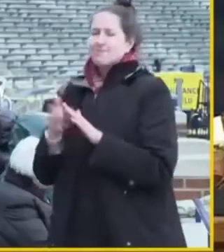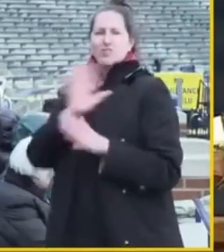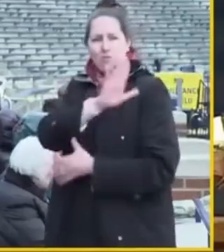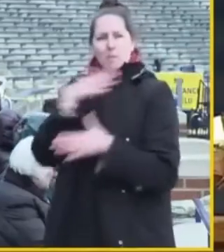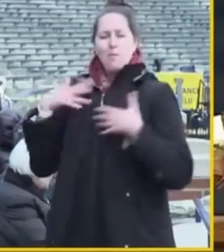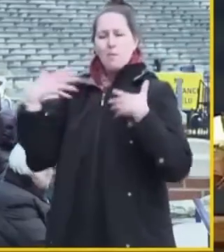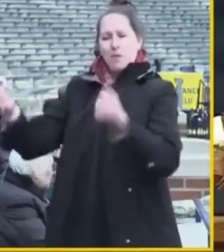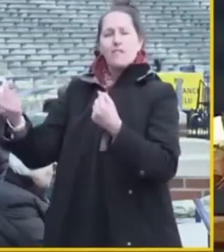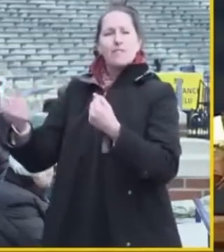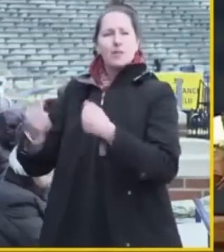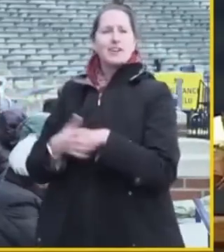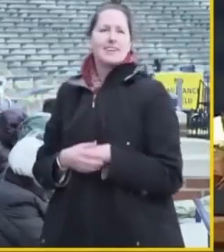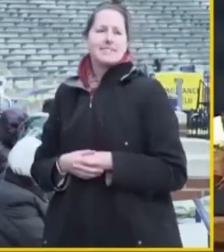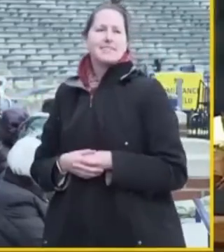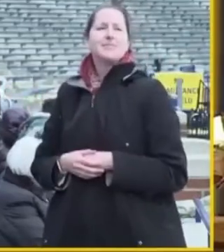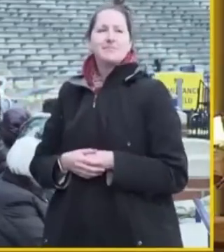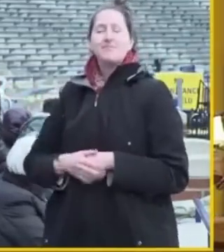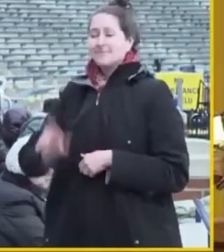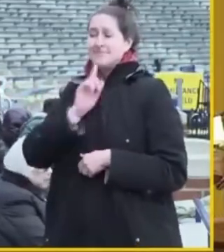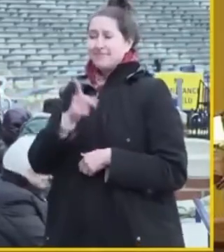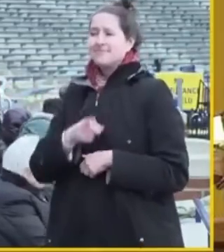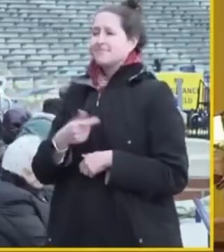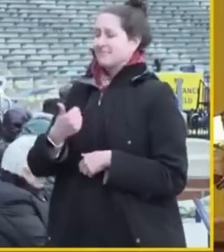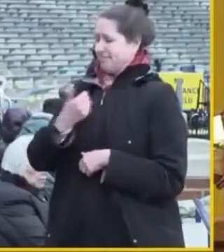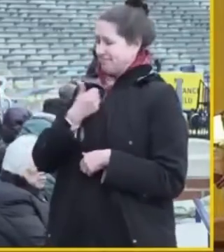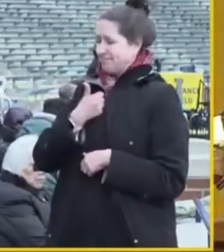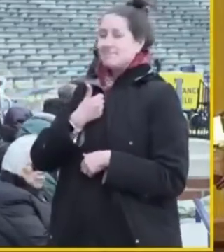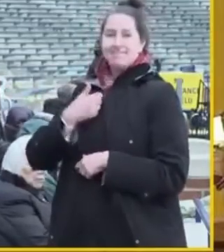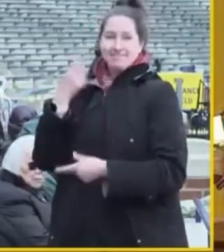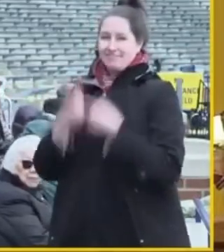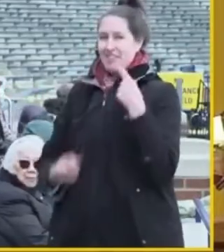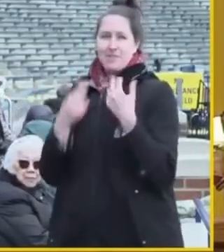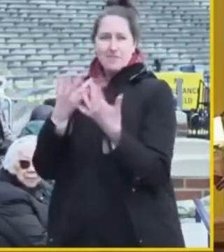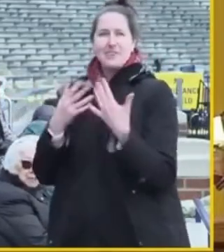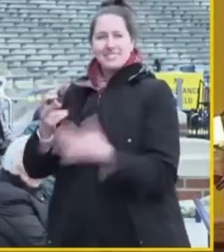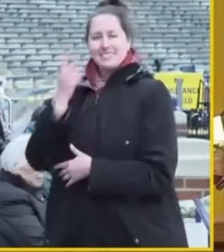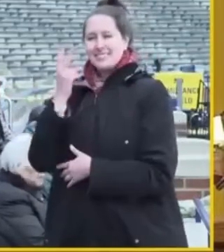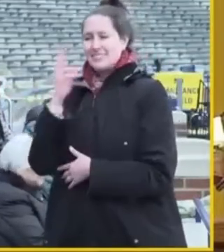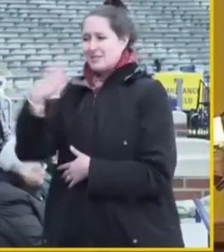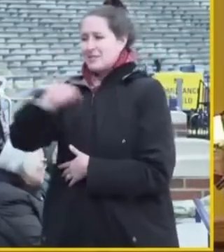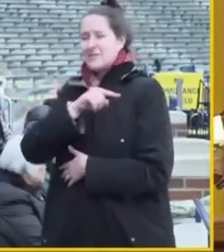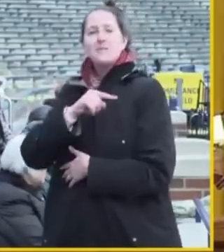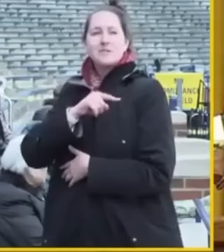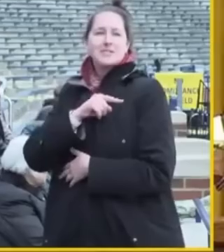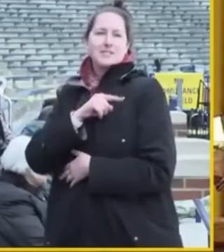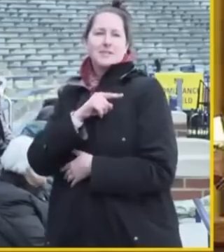And I, I for one, cannot wait to see you light the place on fire.